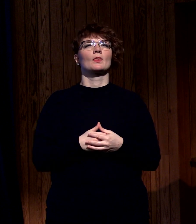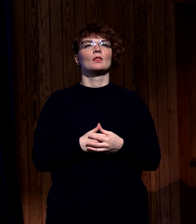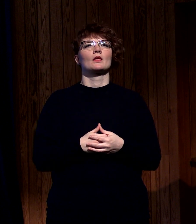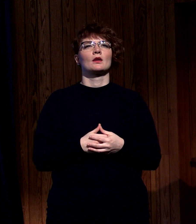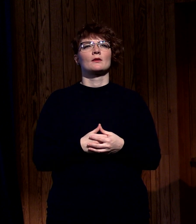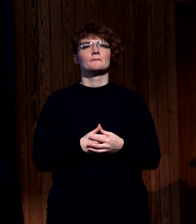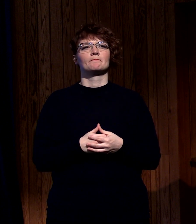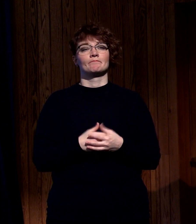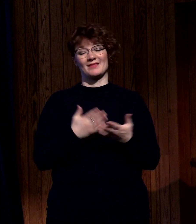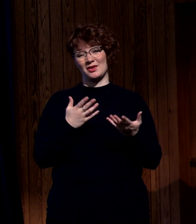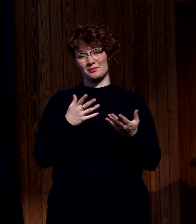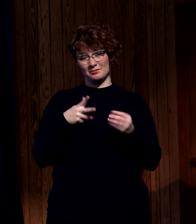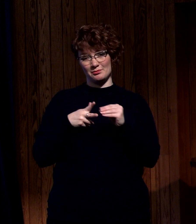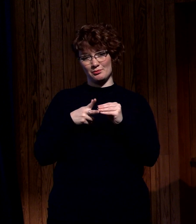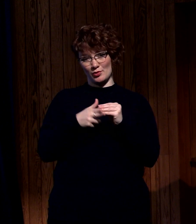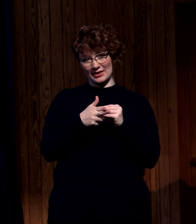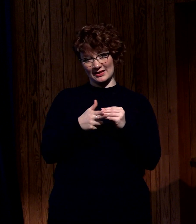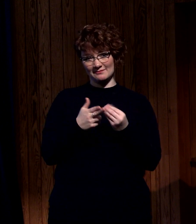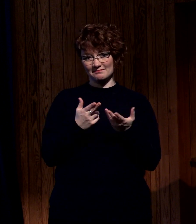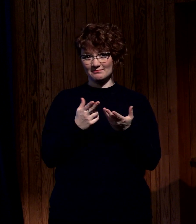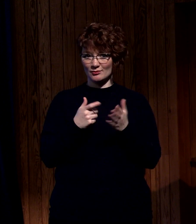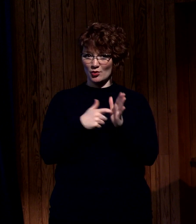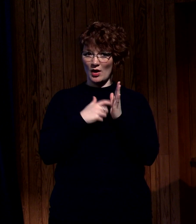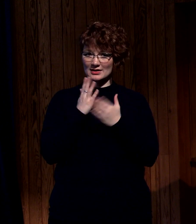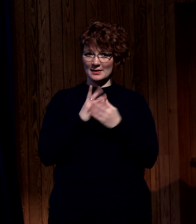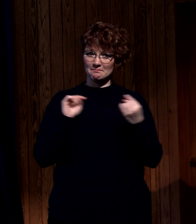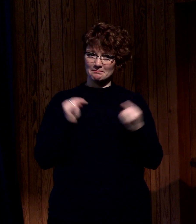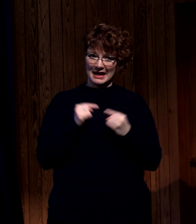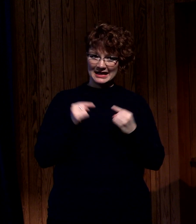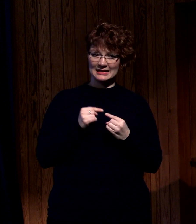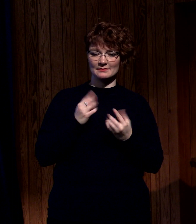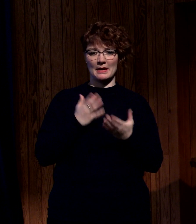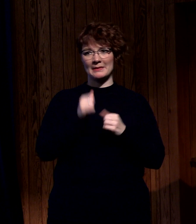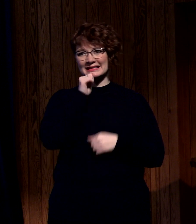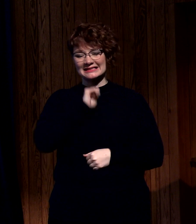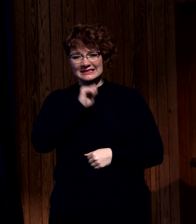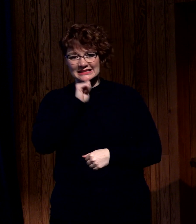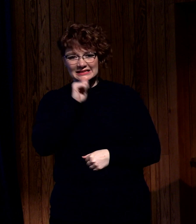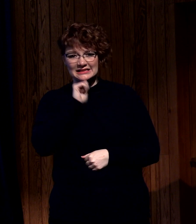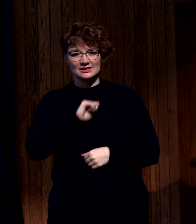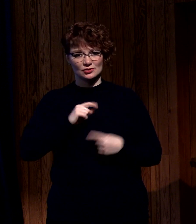there is pain to come, there is hardship, and there is